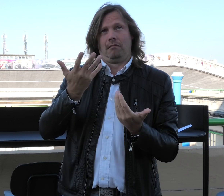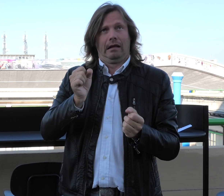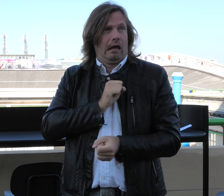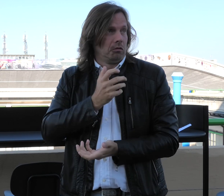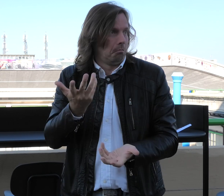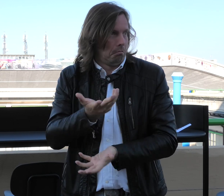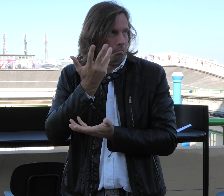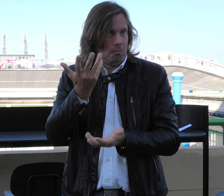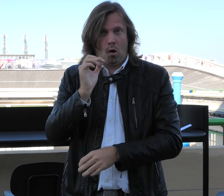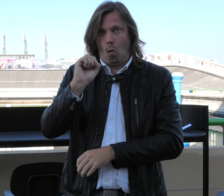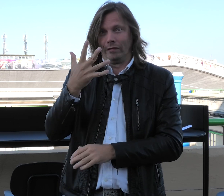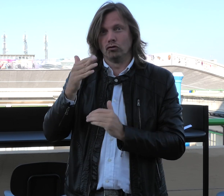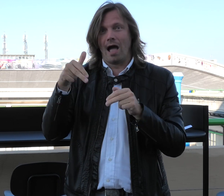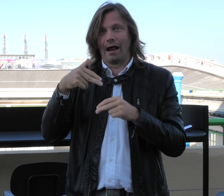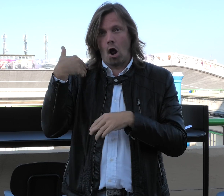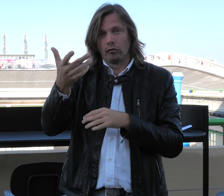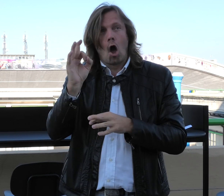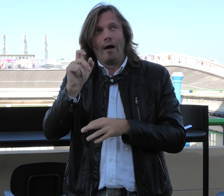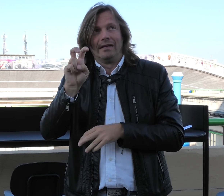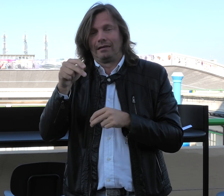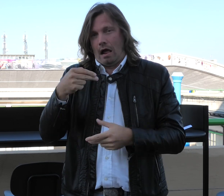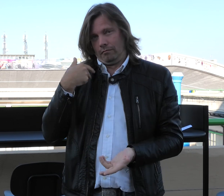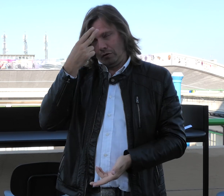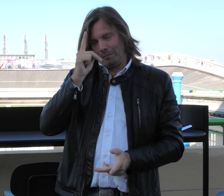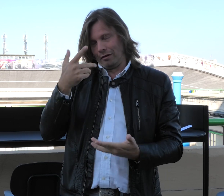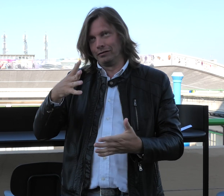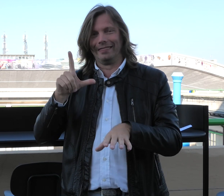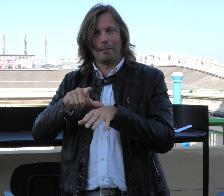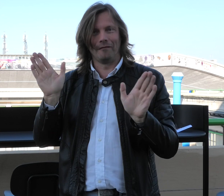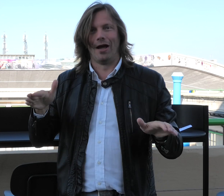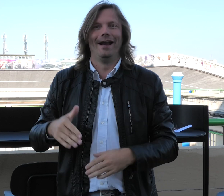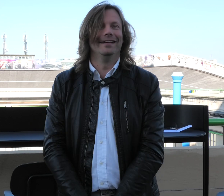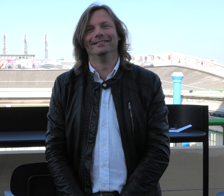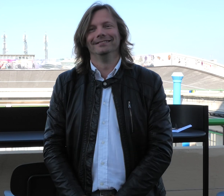And it's been about, 15 years, no... sorry maybe 20 years that I've been doing this job.... I don't remember well anymore because time flies.